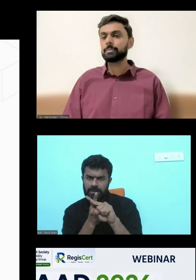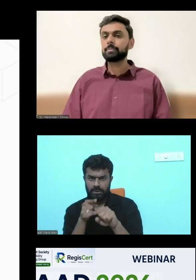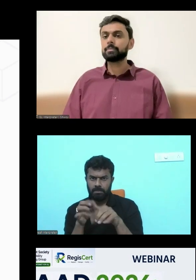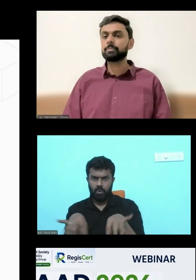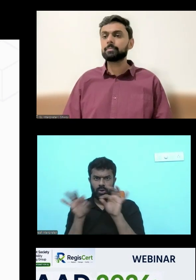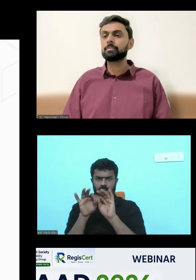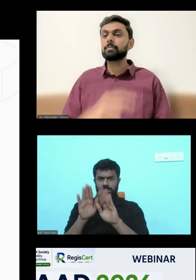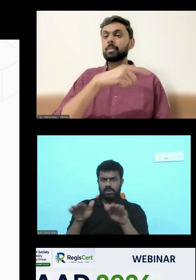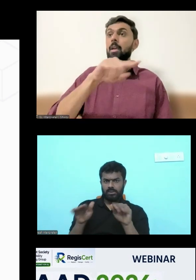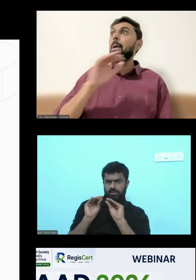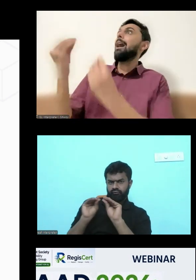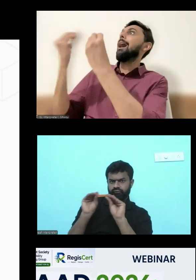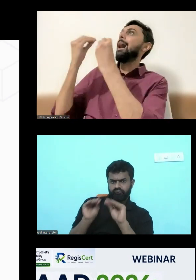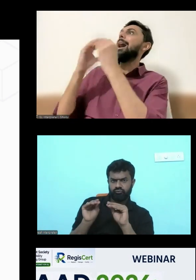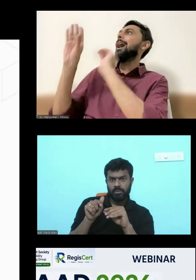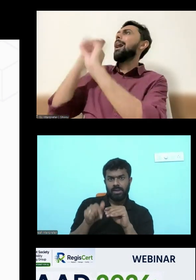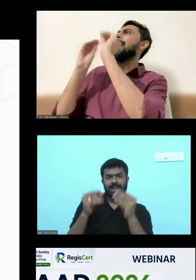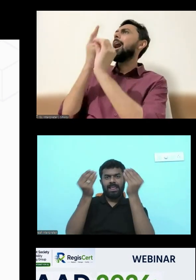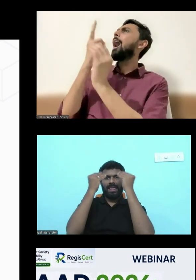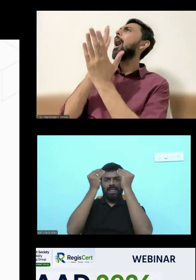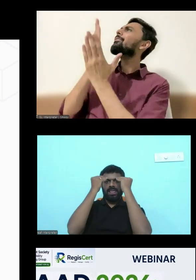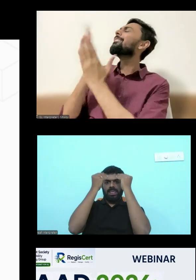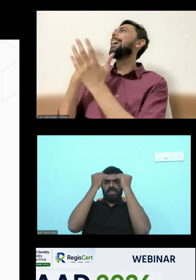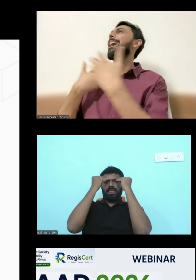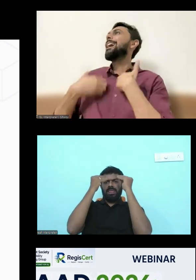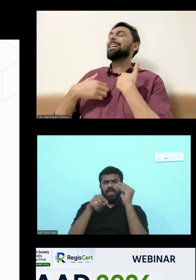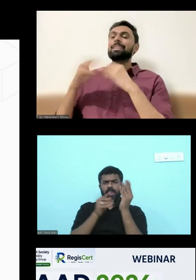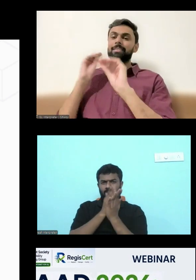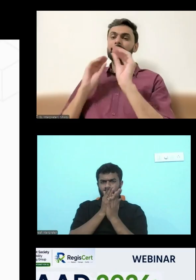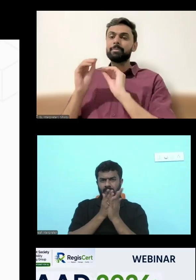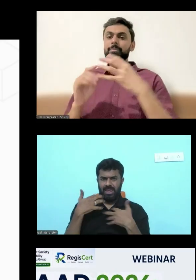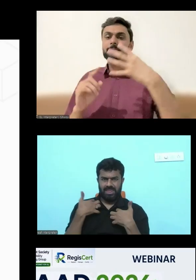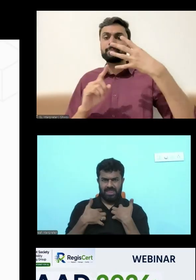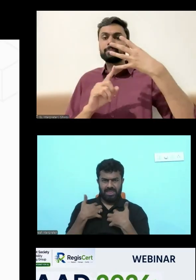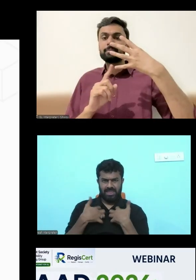from multiple pathways. And the fourth one is proactive design.